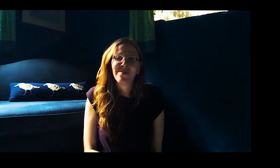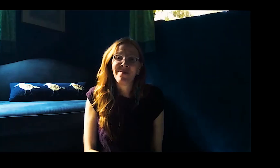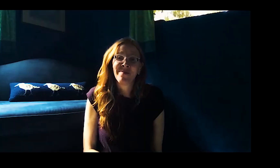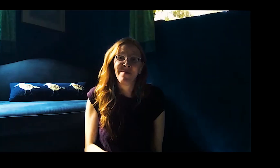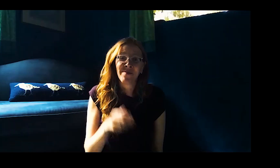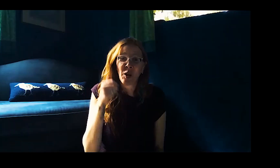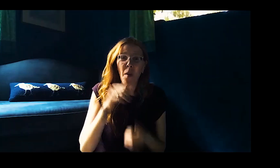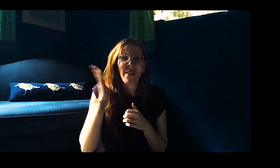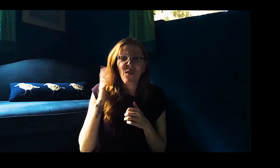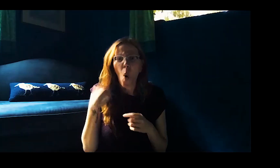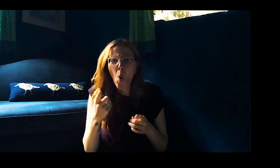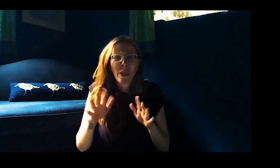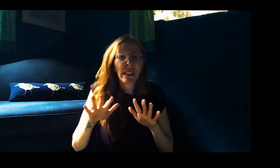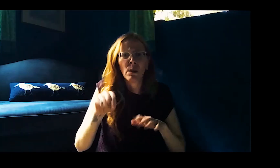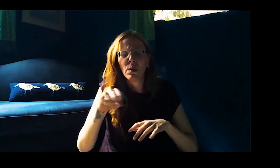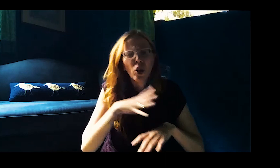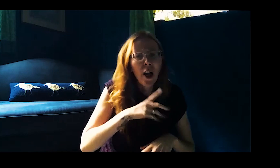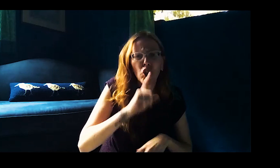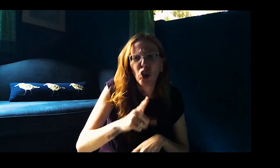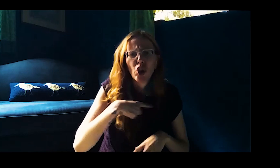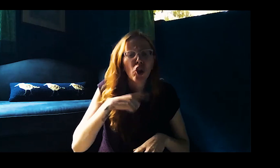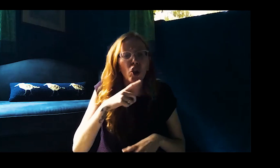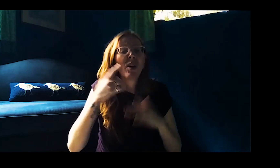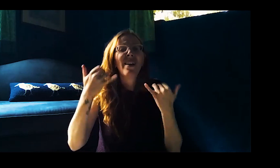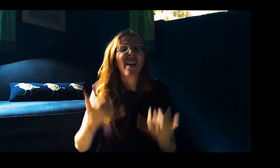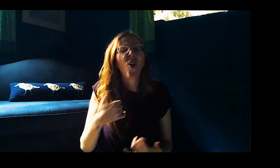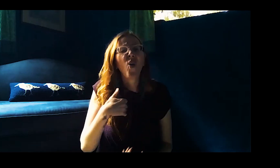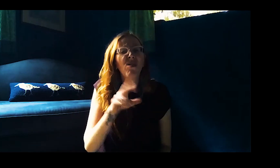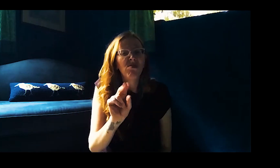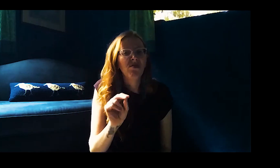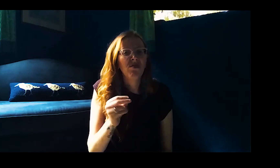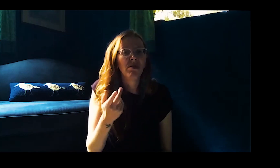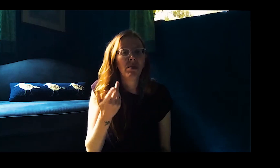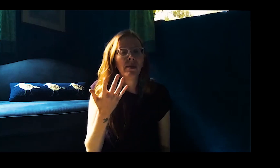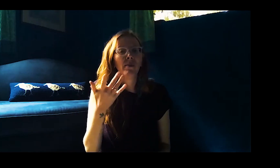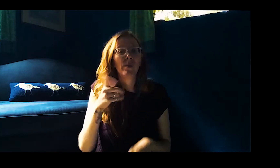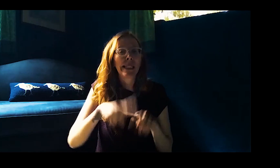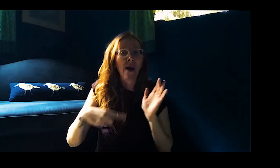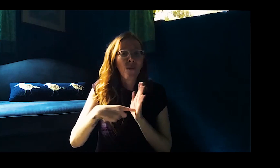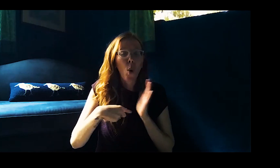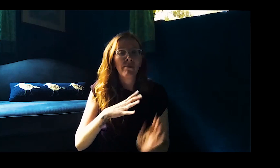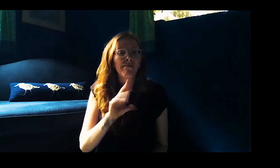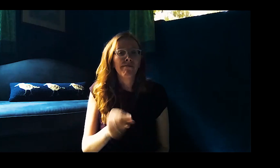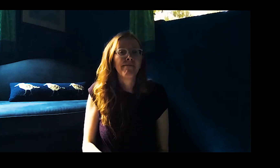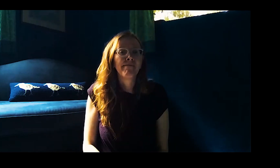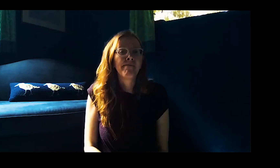Yeah, I remember at the beginning of this, I would be okay, fine, fine, and I would take any job. But now I've learned to say no, and it's been hard when people - someone tells me that they can't